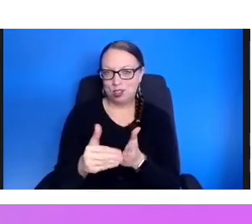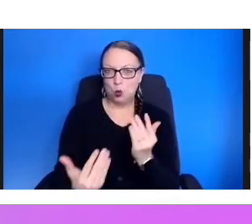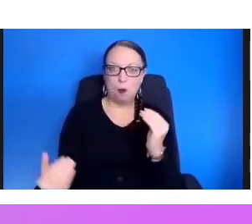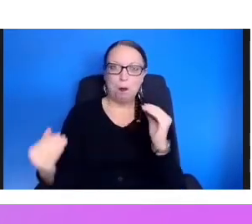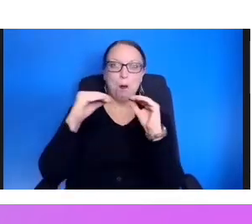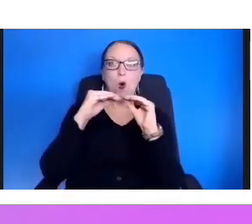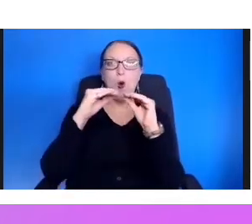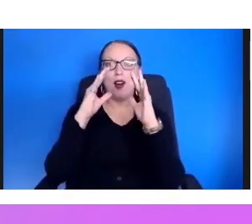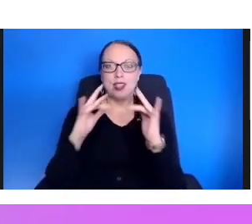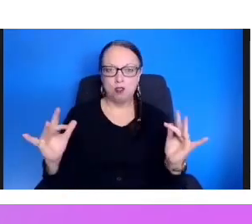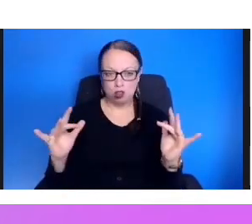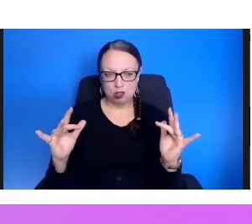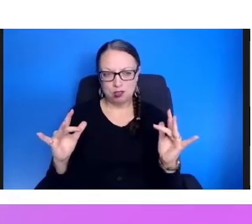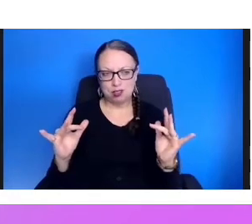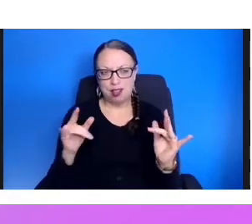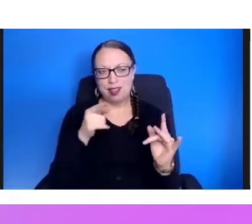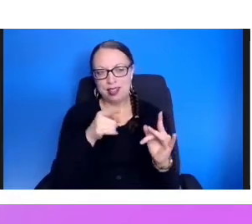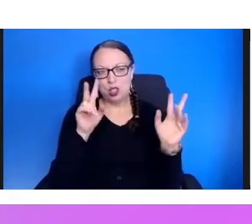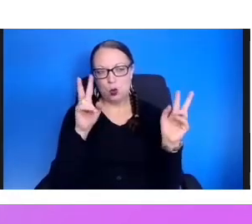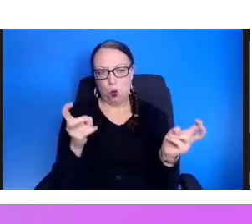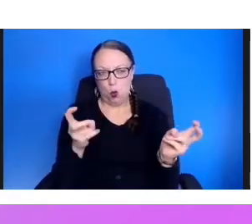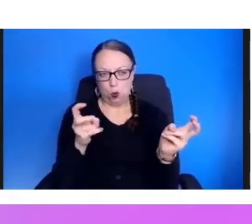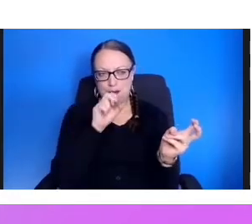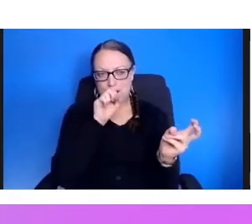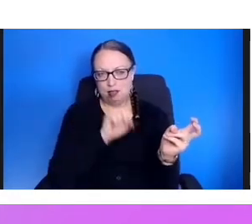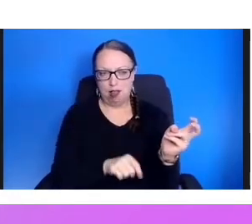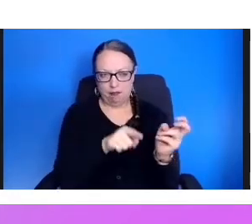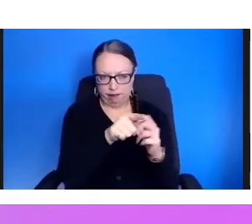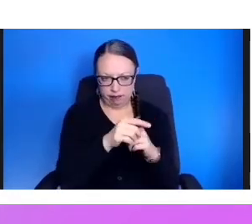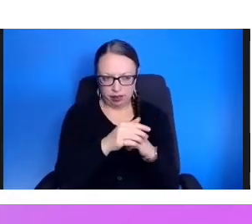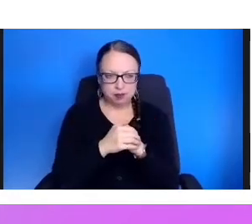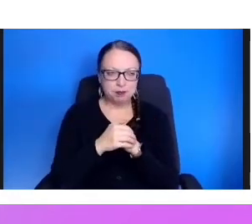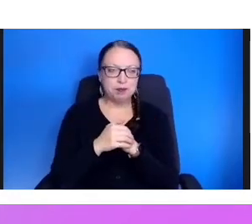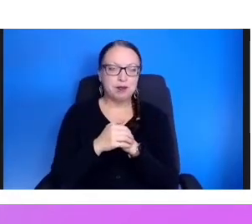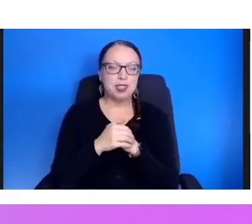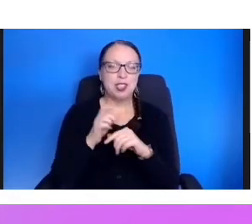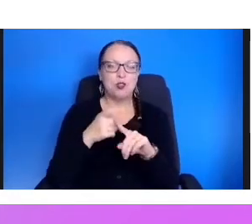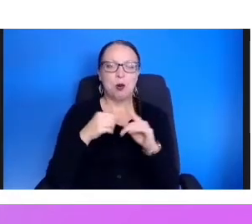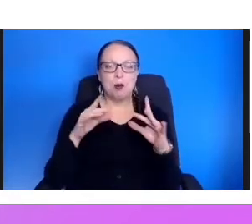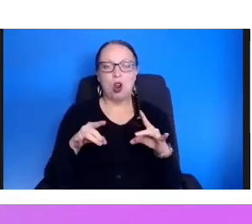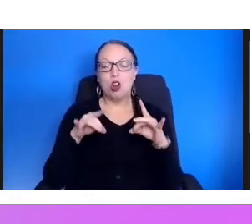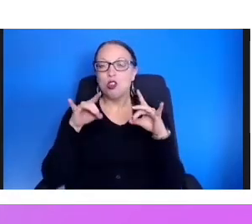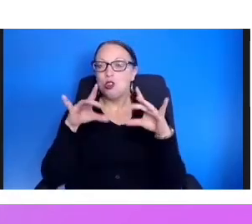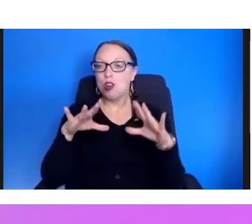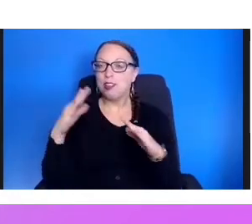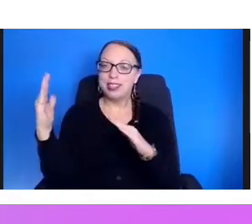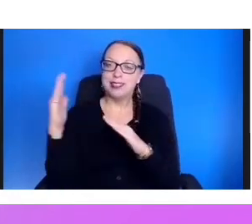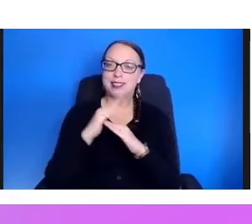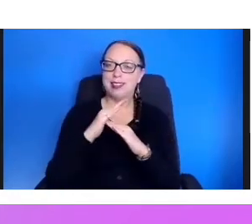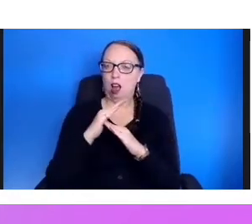And I love this quote I'm an Australian you might hear it's from one of Australia's top performing athletes ever